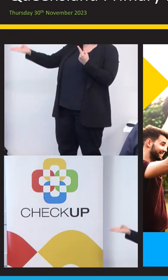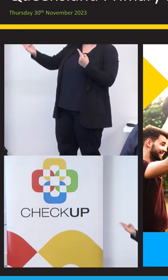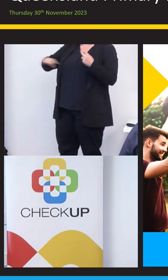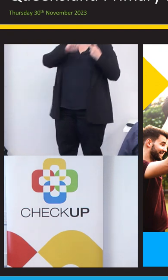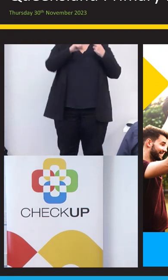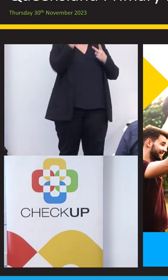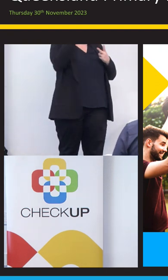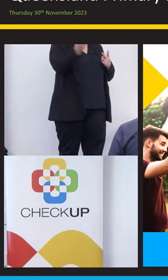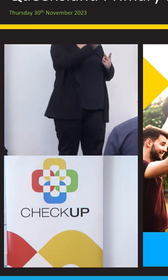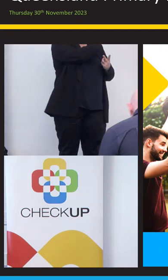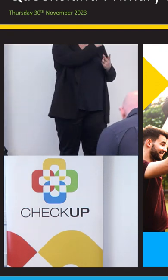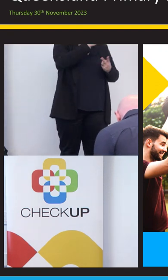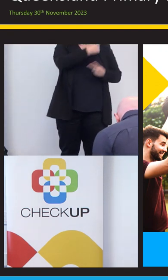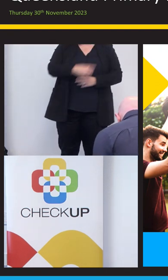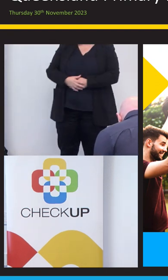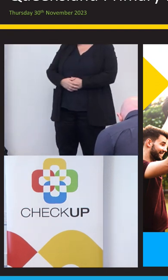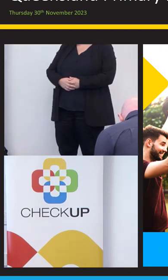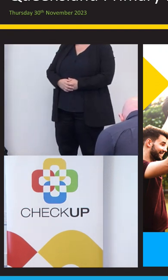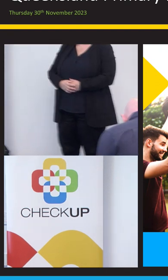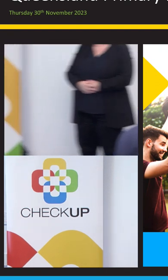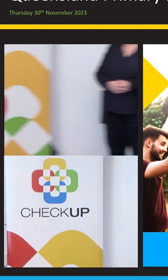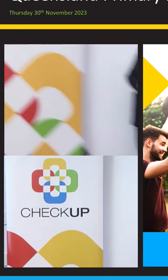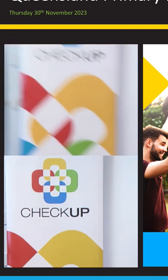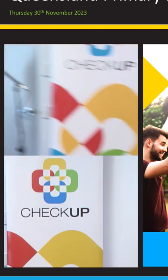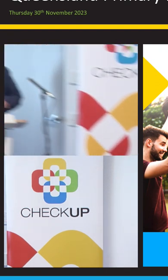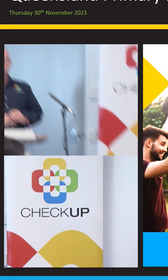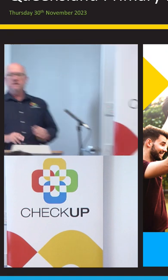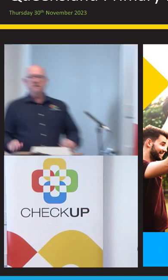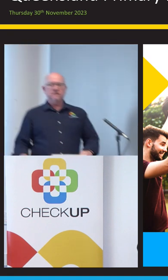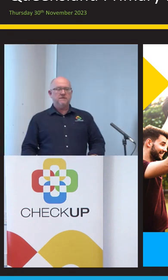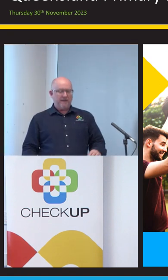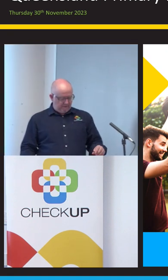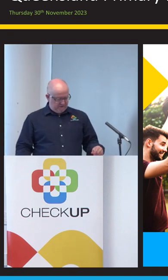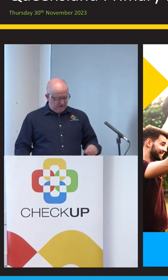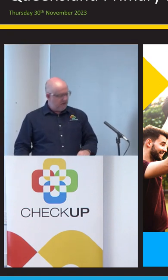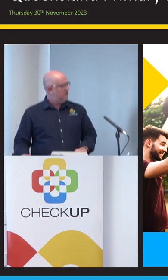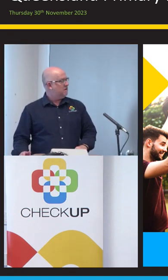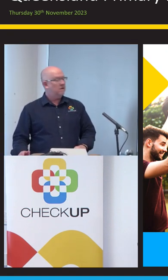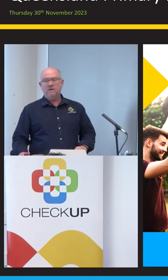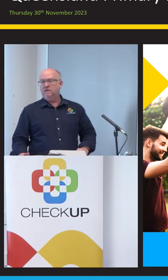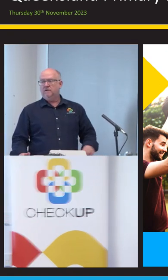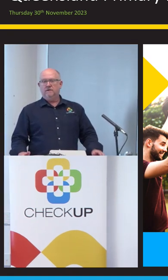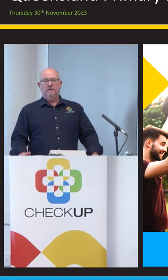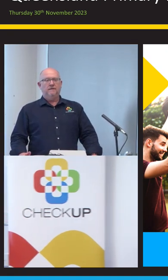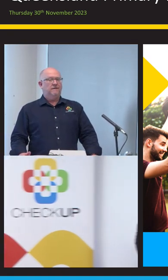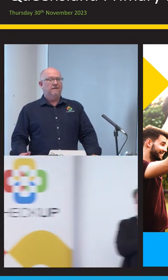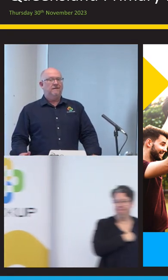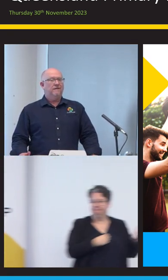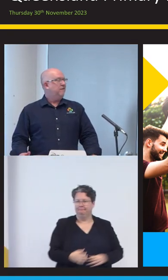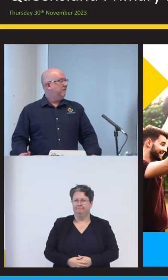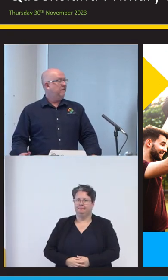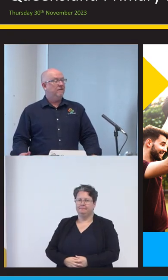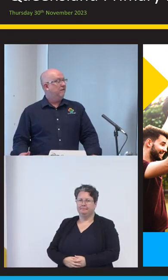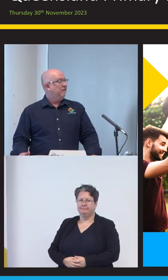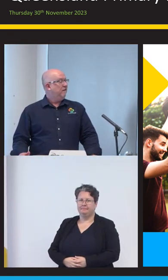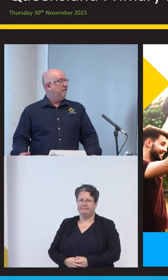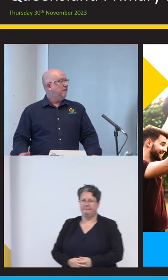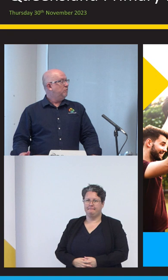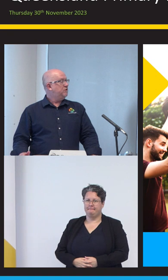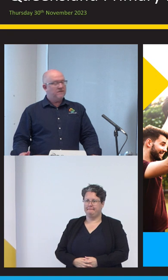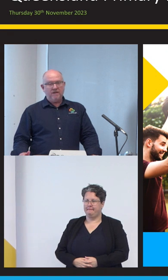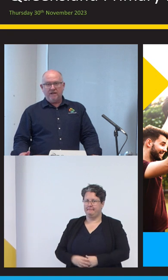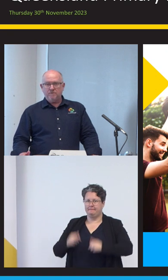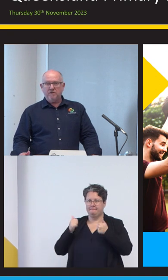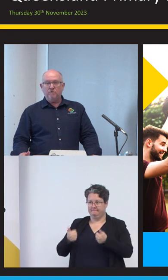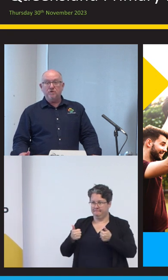today. We'll just wait for Gary to get things set up there and we'll just get our speaker on